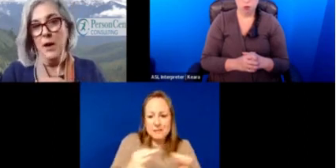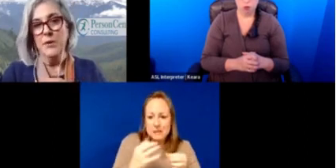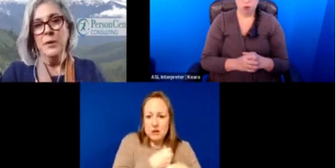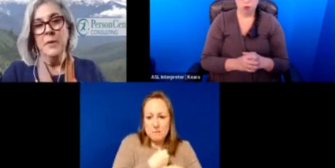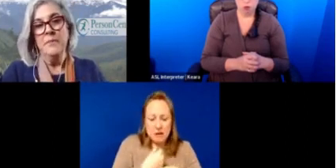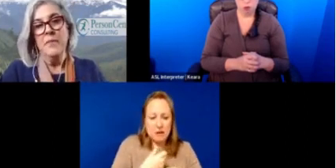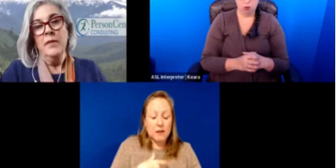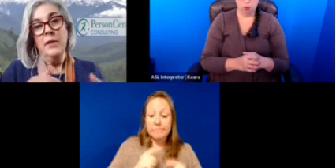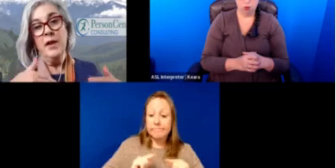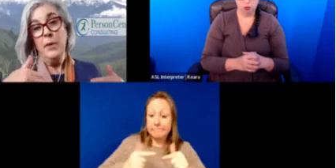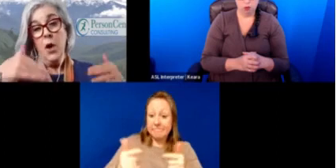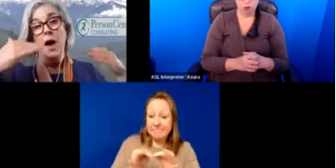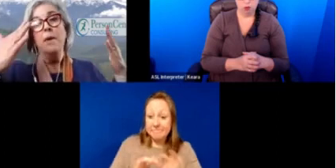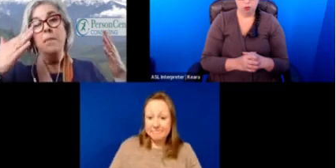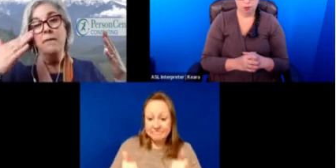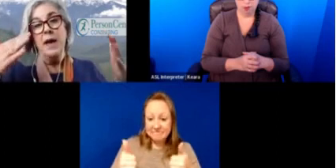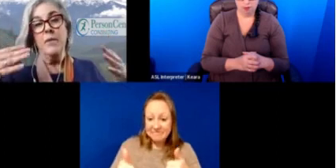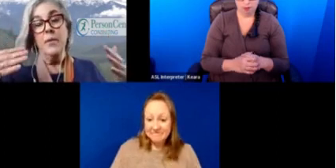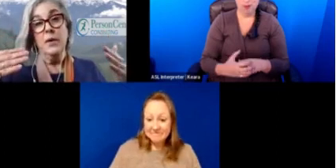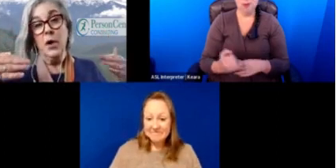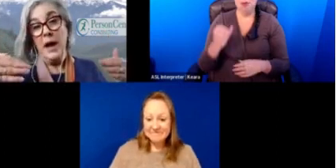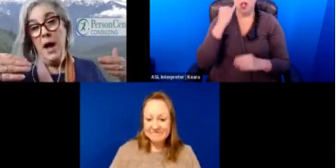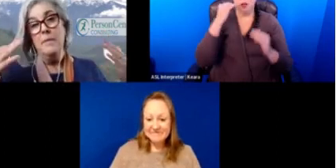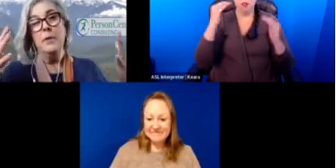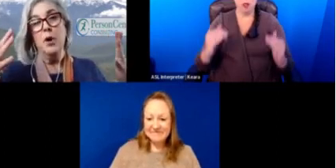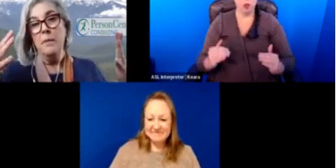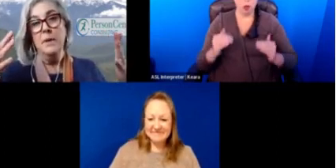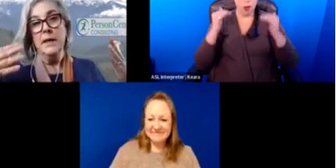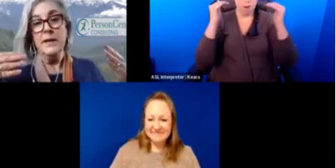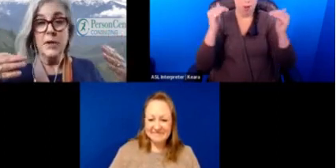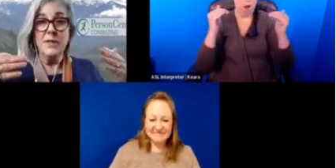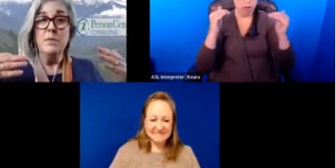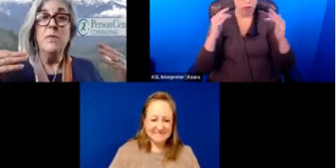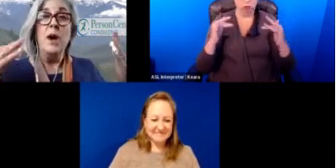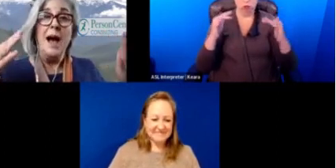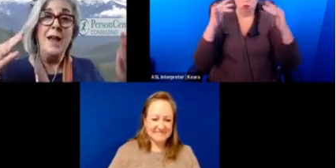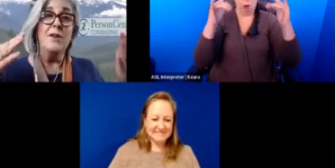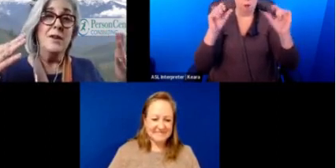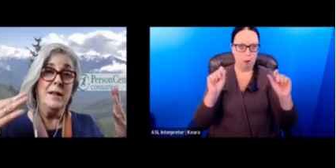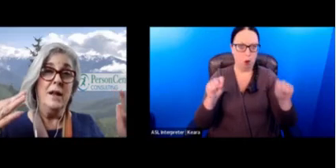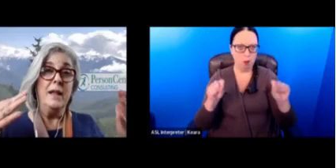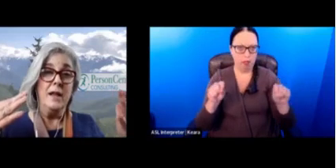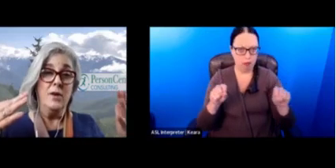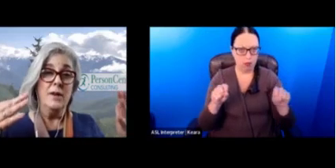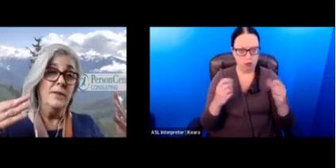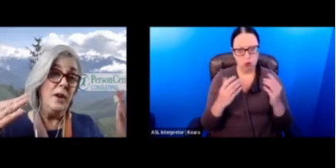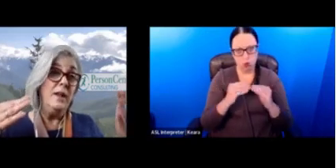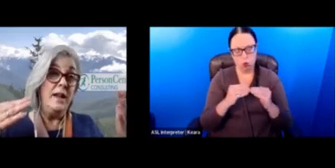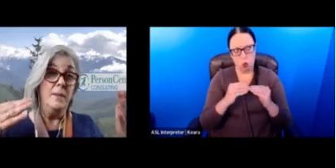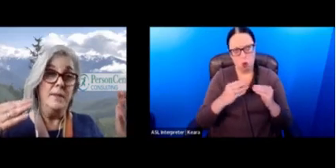held, then if we go up above that, where we're going up the probability, so it's much higher in likelihood, it's very likely,